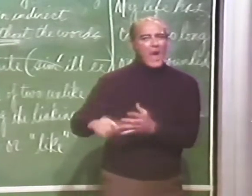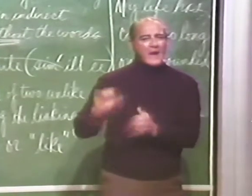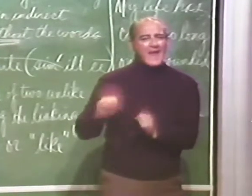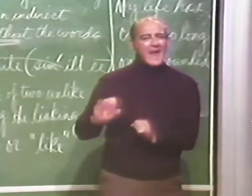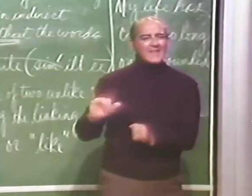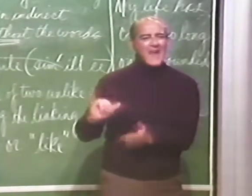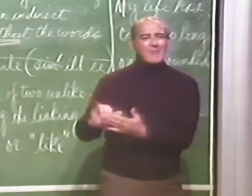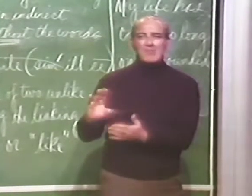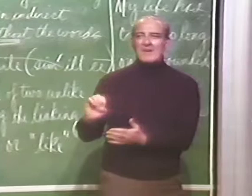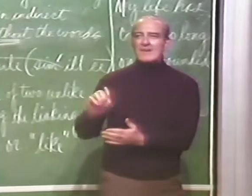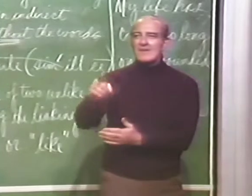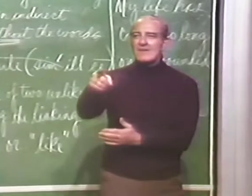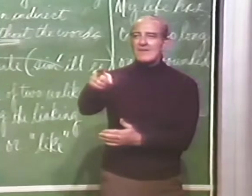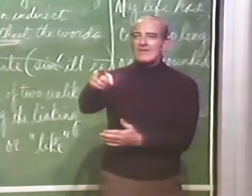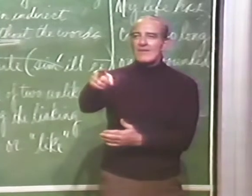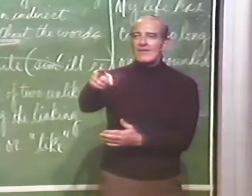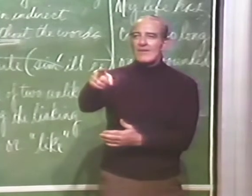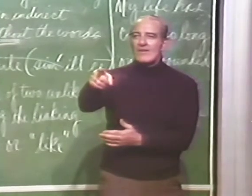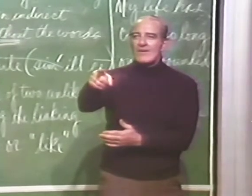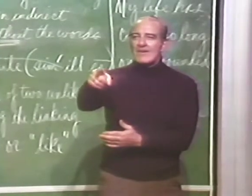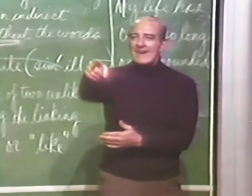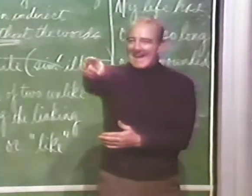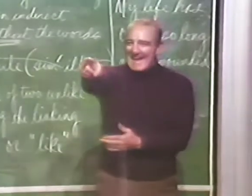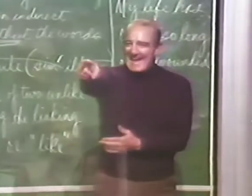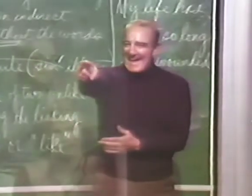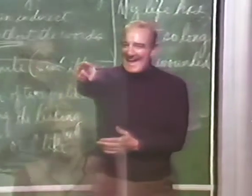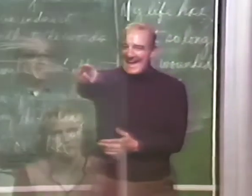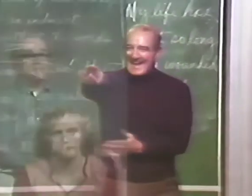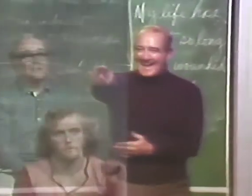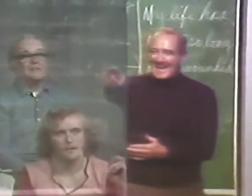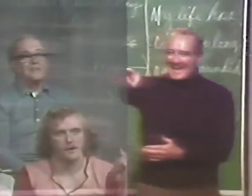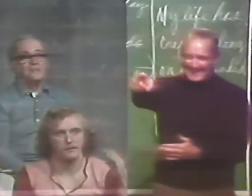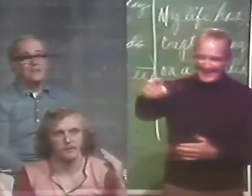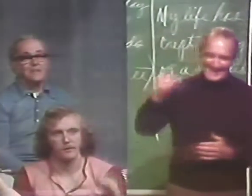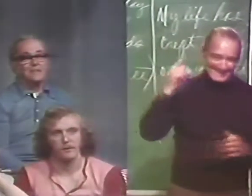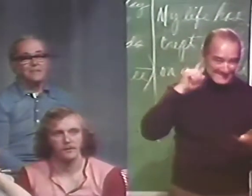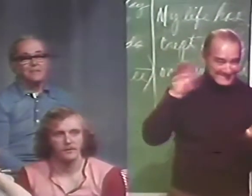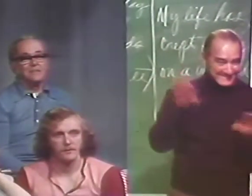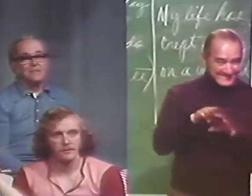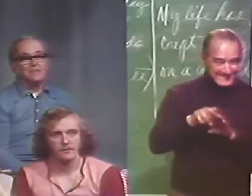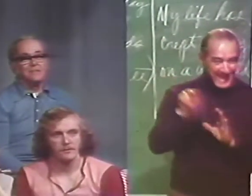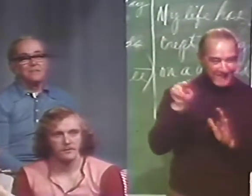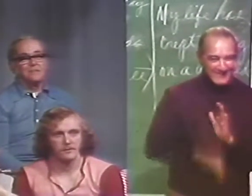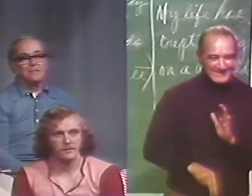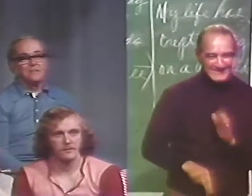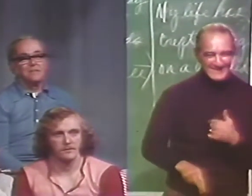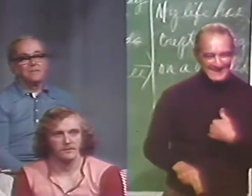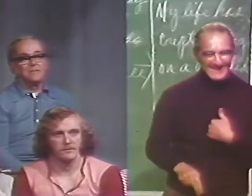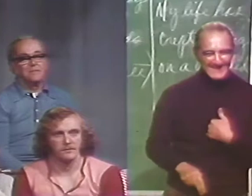I HAVE THAT. WHAT CAN THAT BE? AH!